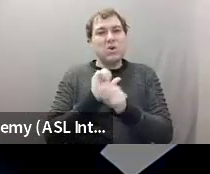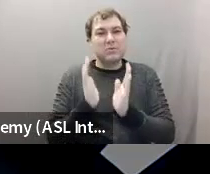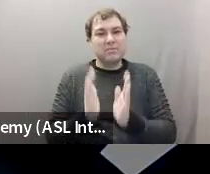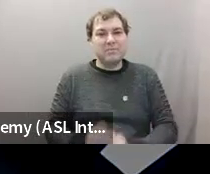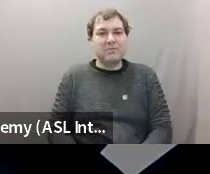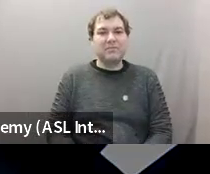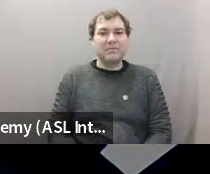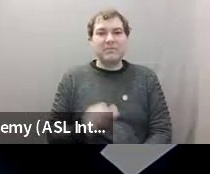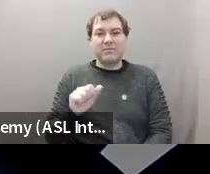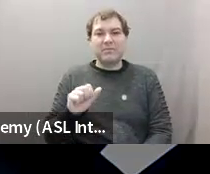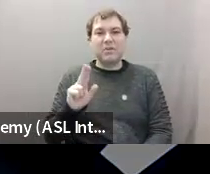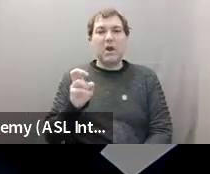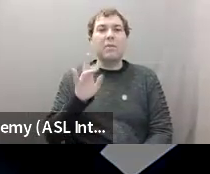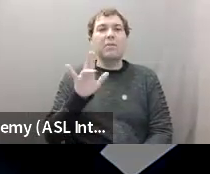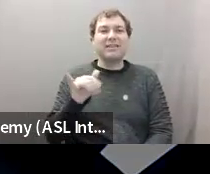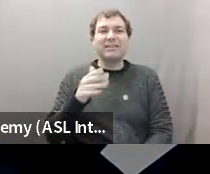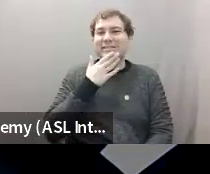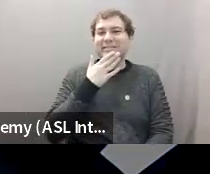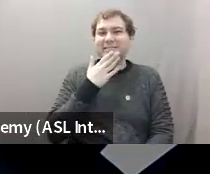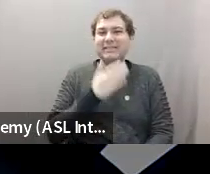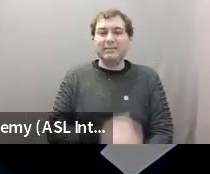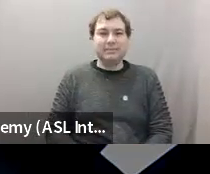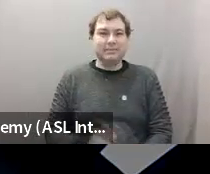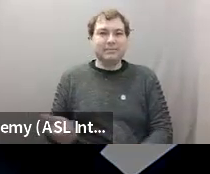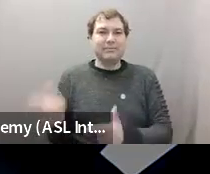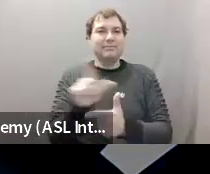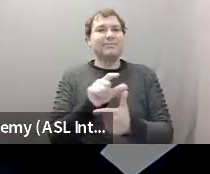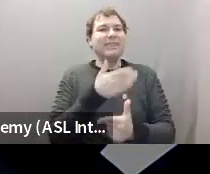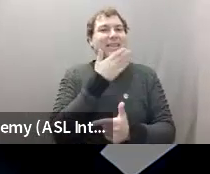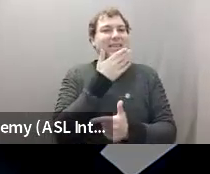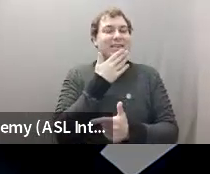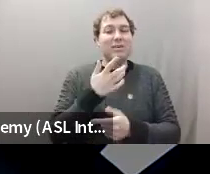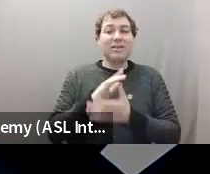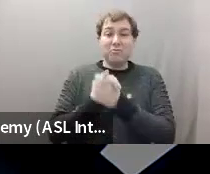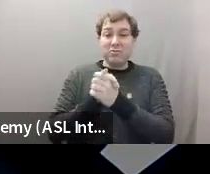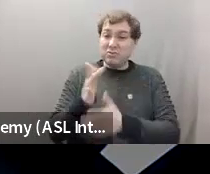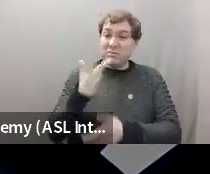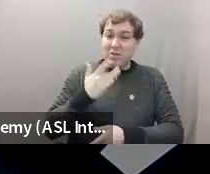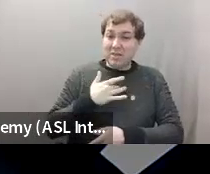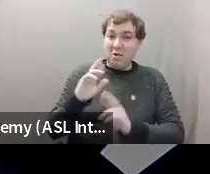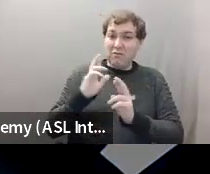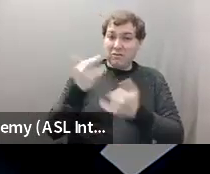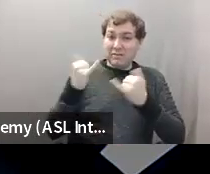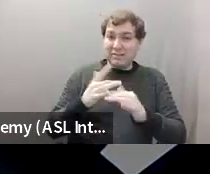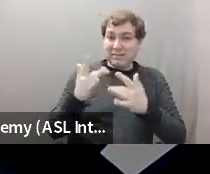Lynnie Downum-Hanzal: Aubrey. Thank you. Linda Pogue: Thank you. Linnie, congratulations on your birthday. Hope you're still celebrating thanks for